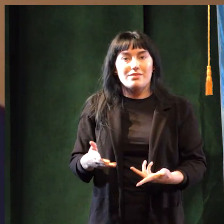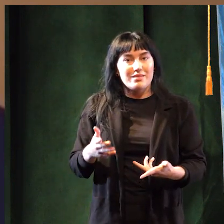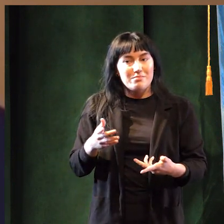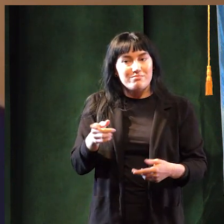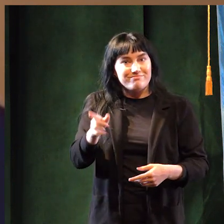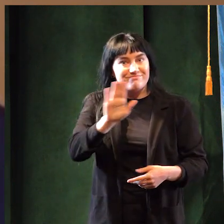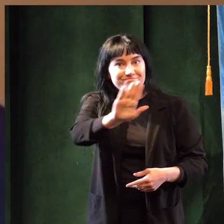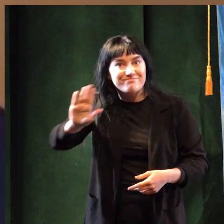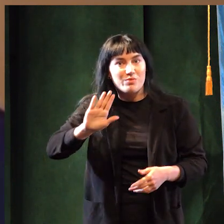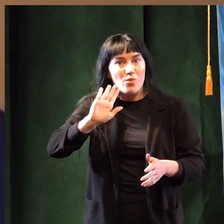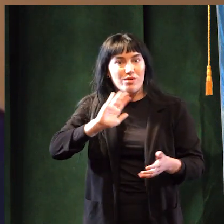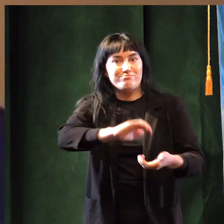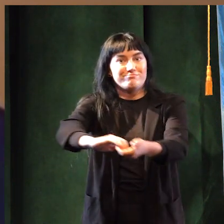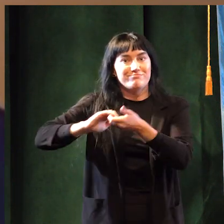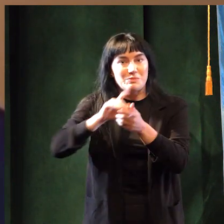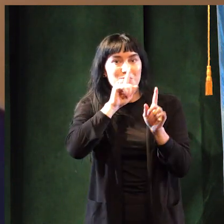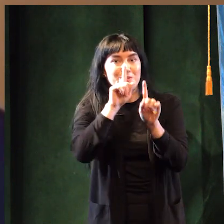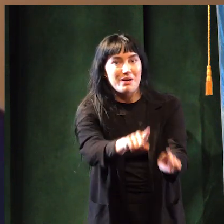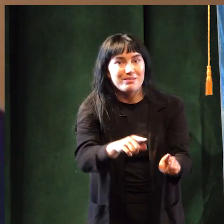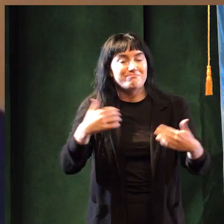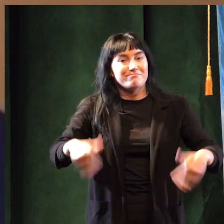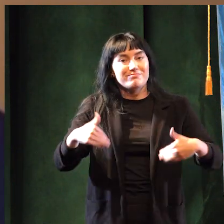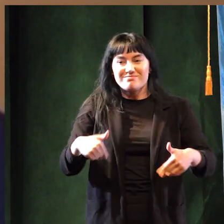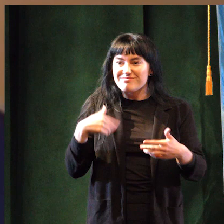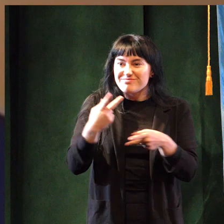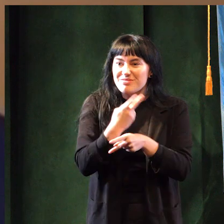our collective response the fact that we're all finding new ways to do things